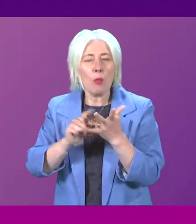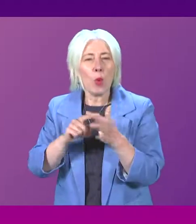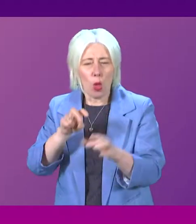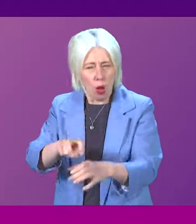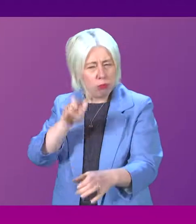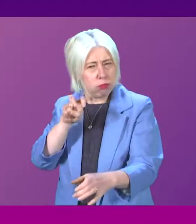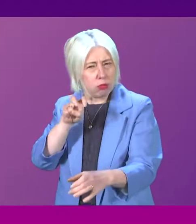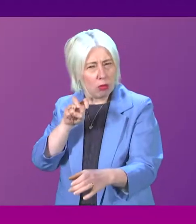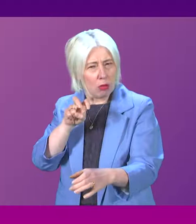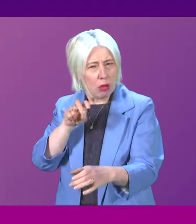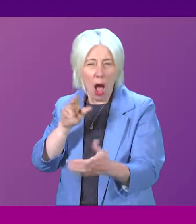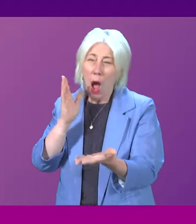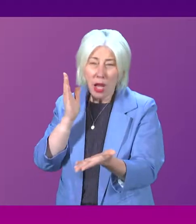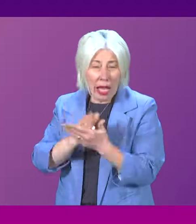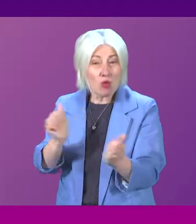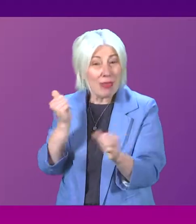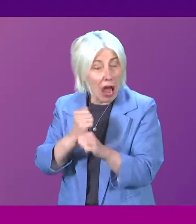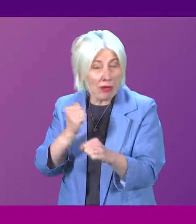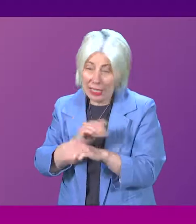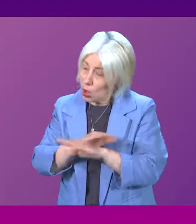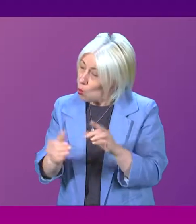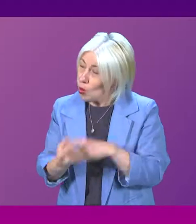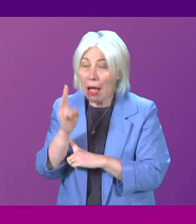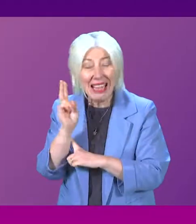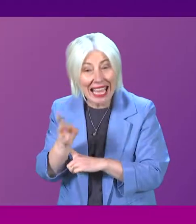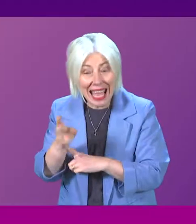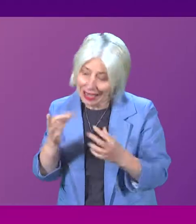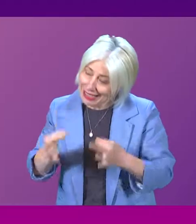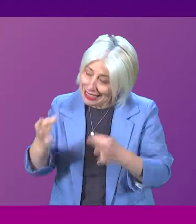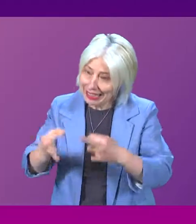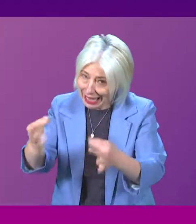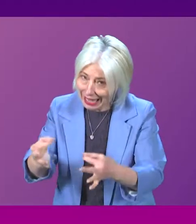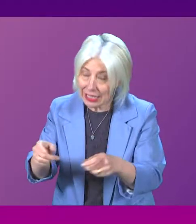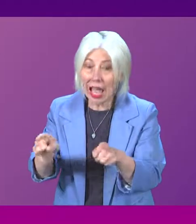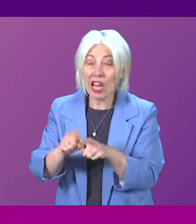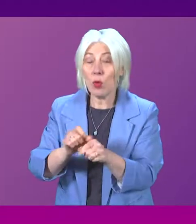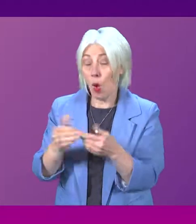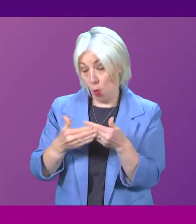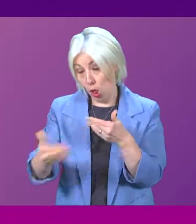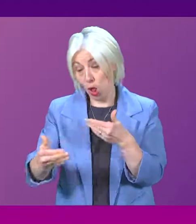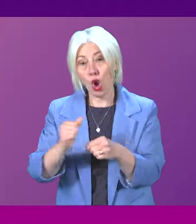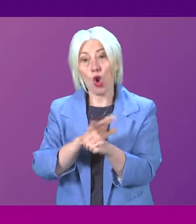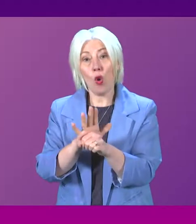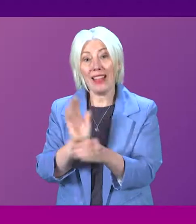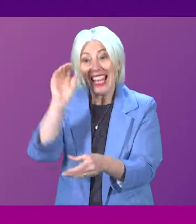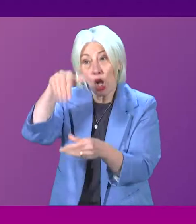not happen again, and will he commit to the inclusion of long Covid in the inquiry?